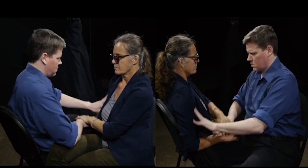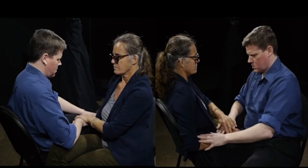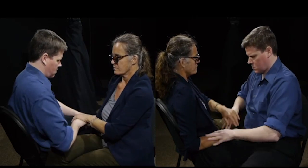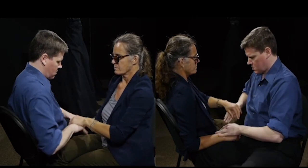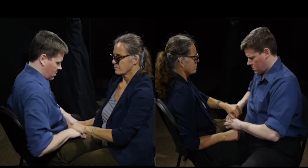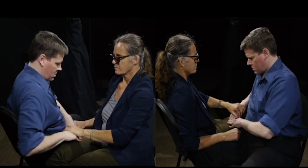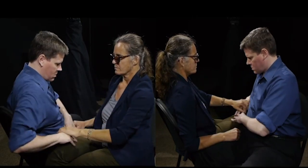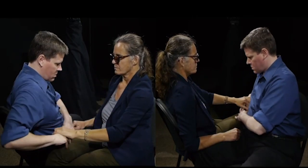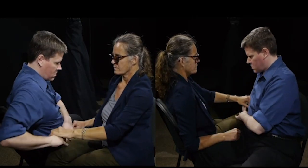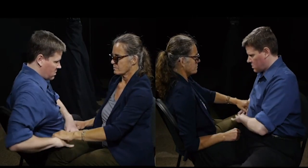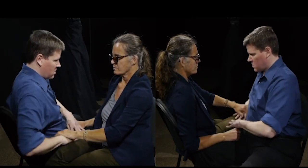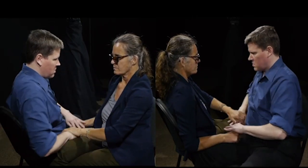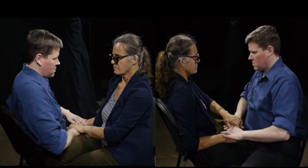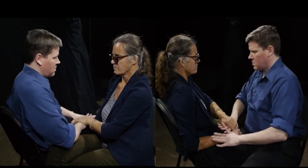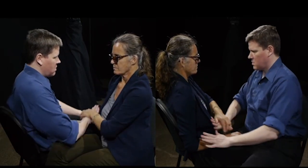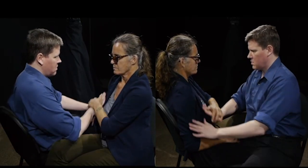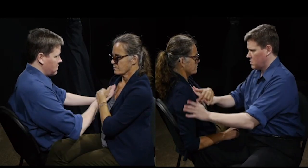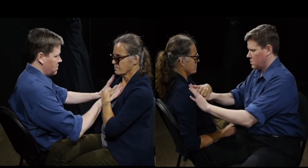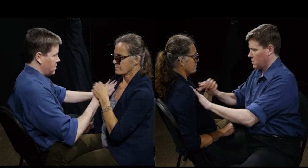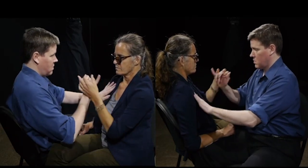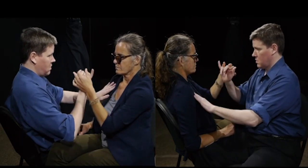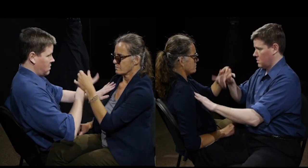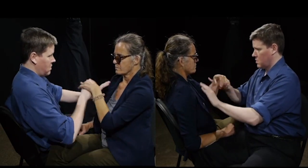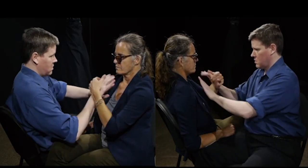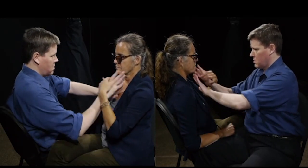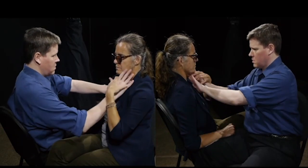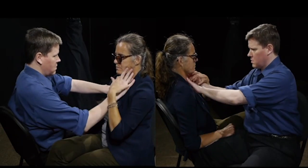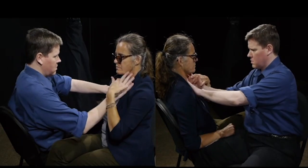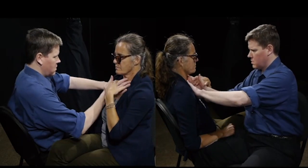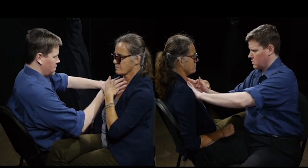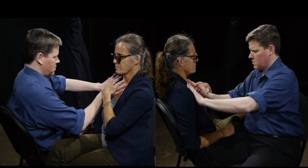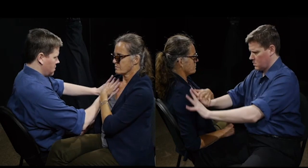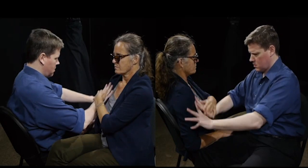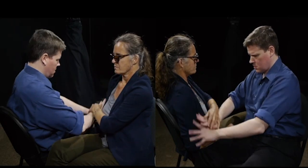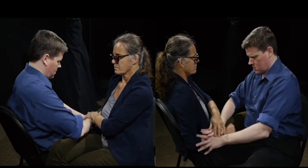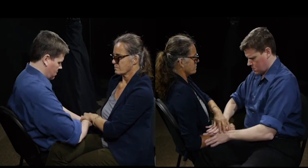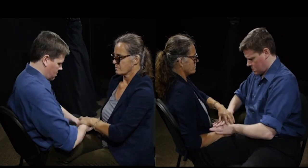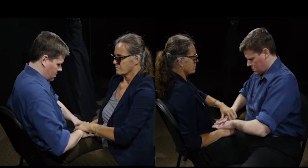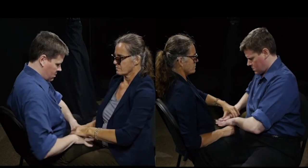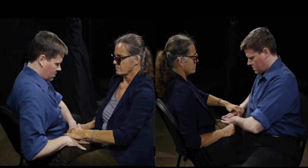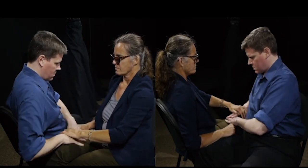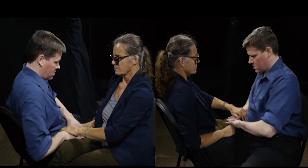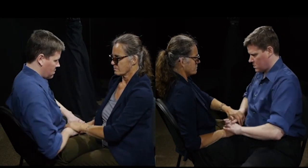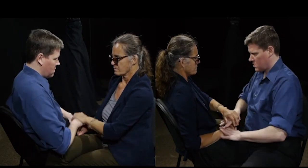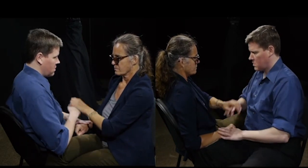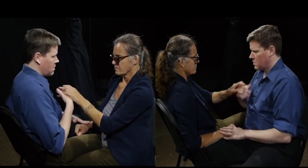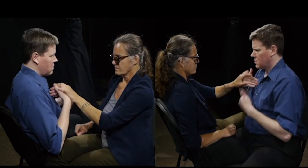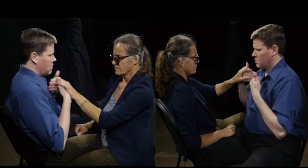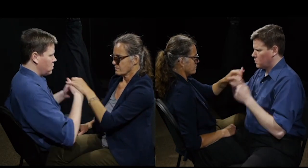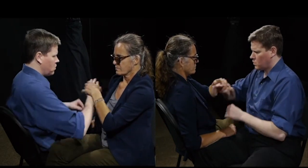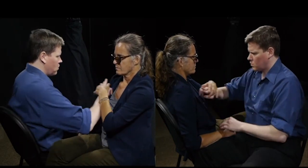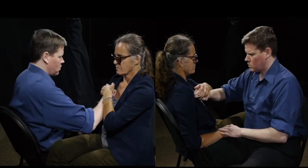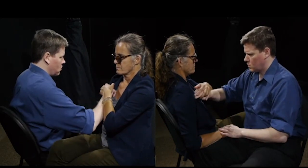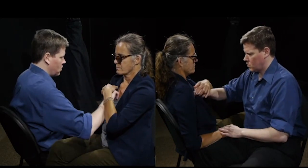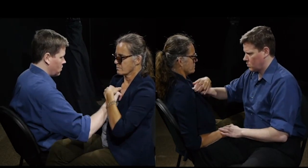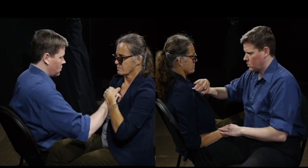There is nothing to ground it. By contrast, everything in Protactile is anchored in contact space.